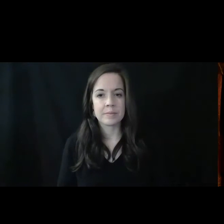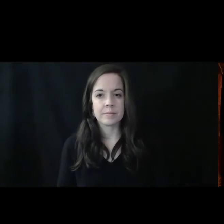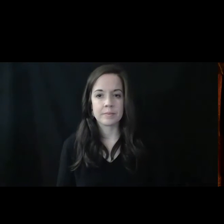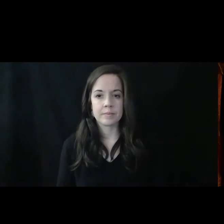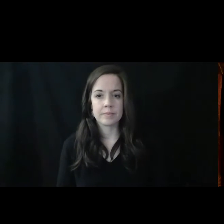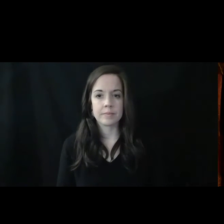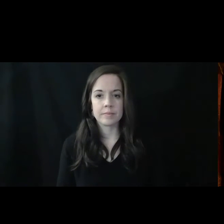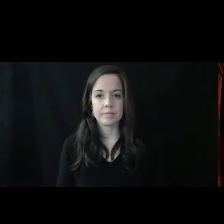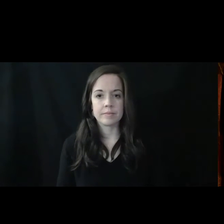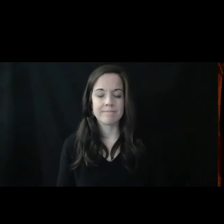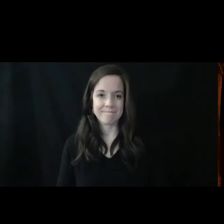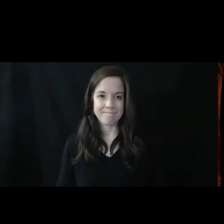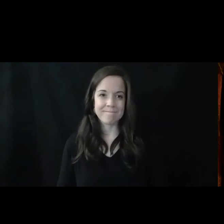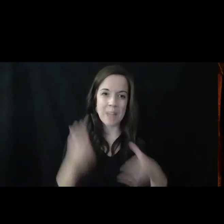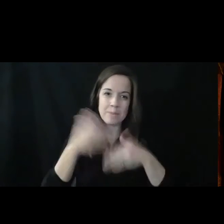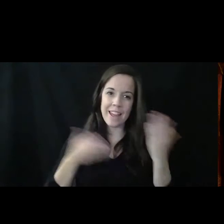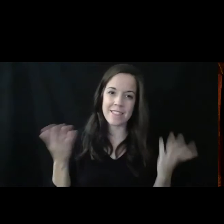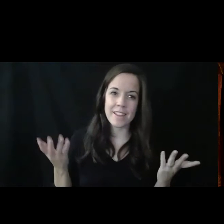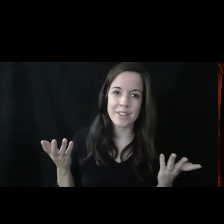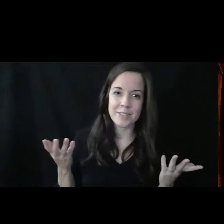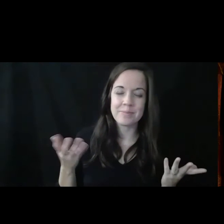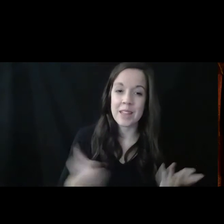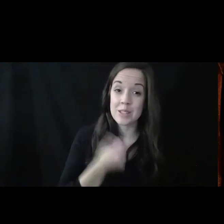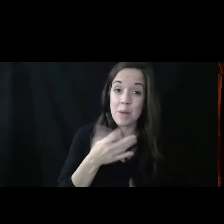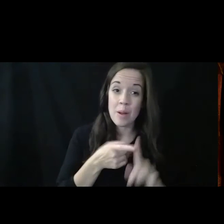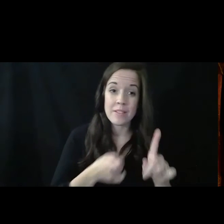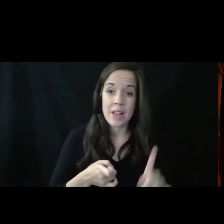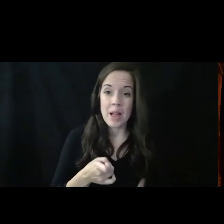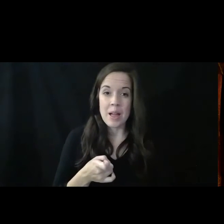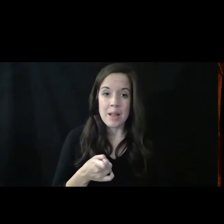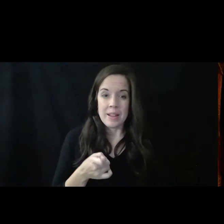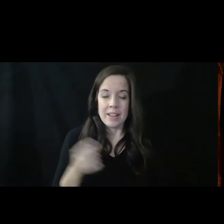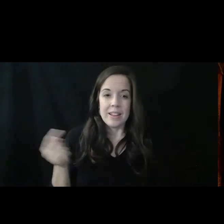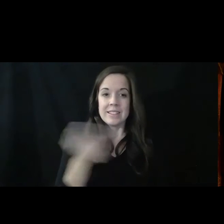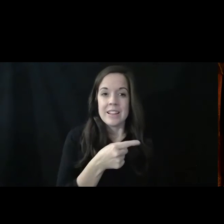So, I’m going to end there, that’s a poems from Thrown in the Throat. I have another reading